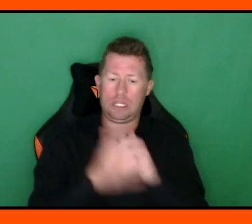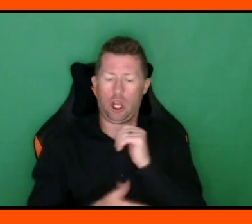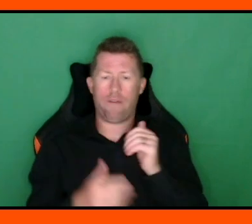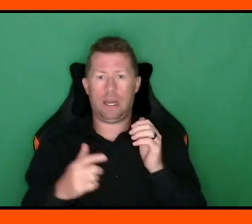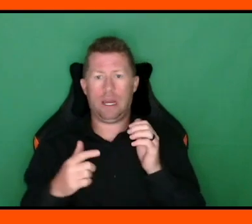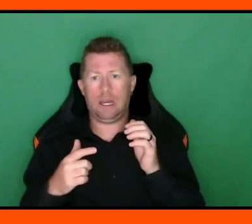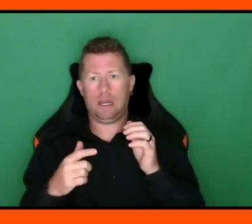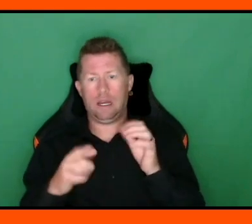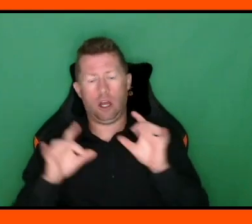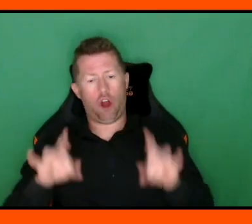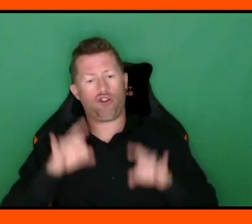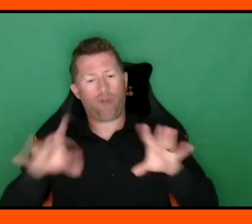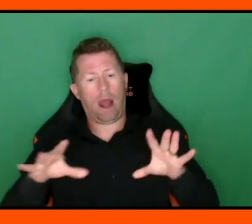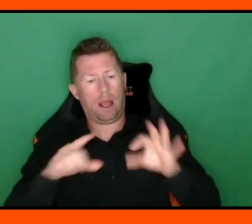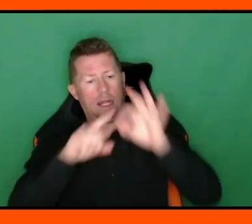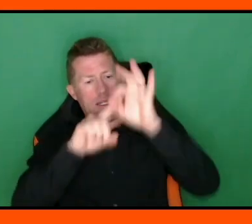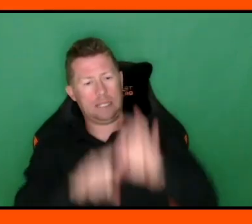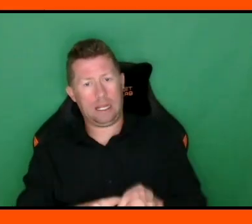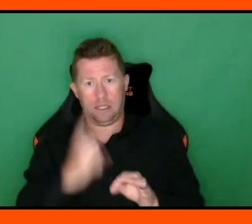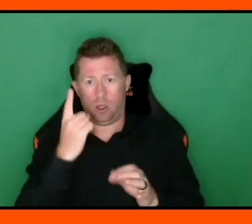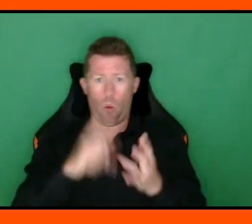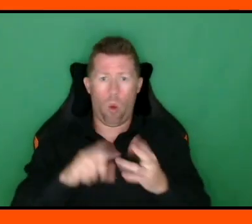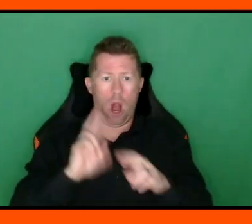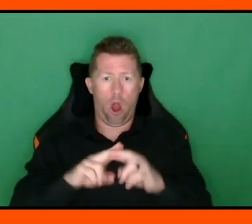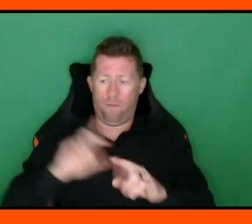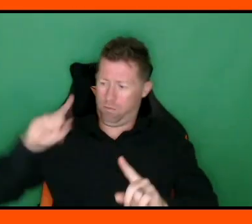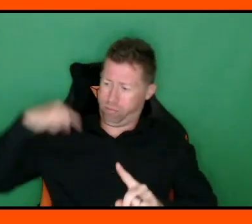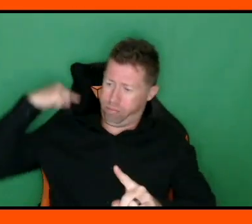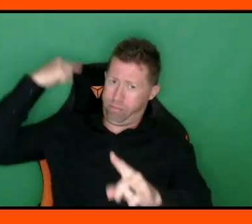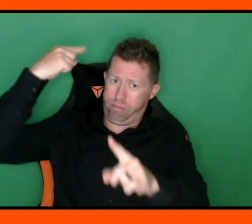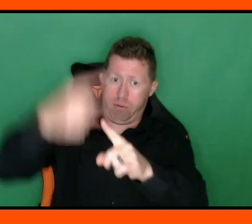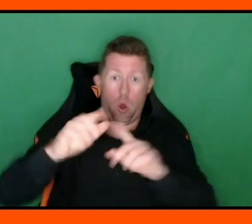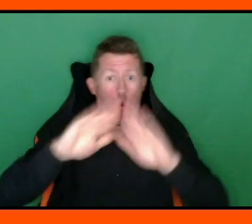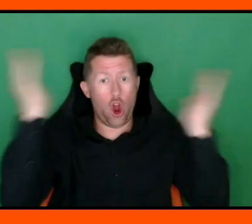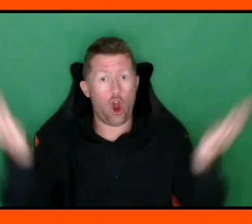is one of the longest Censuses in the world except I did hear this morning that the New Zealand Census